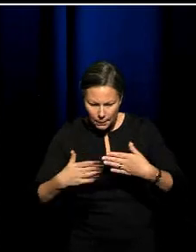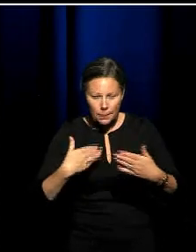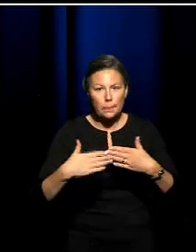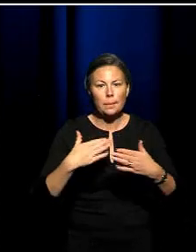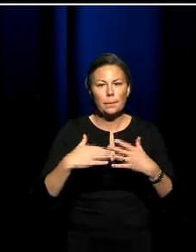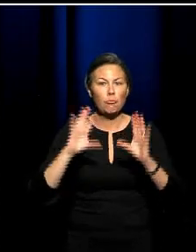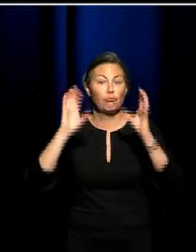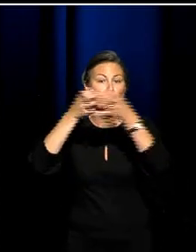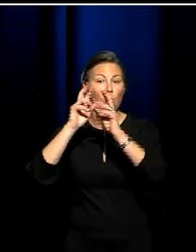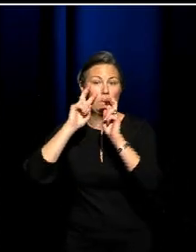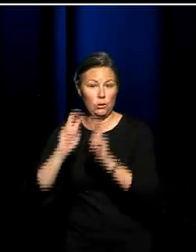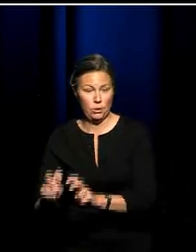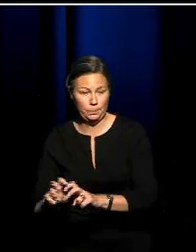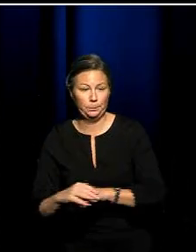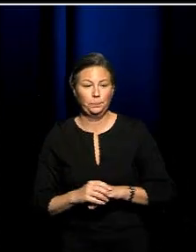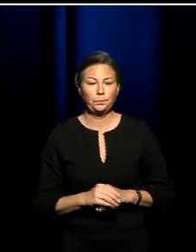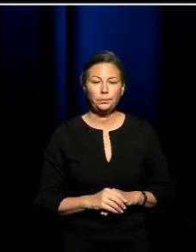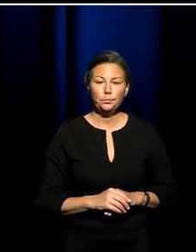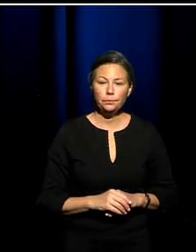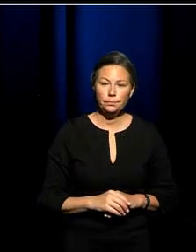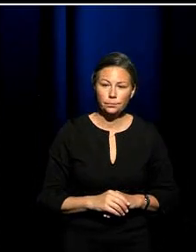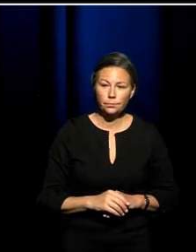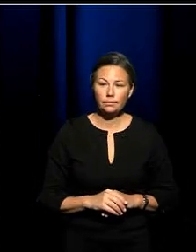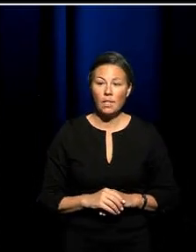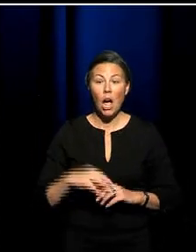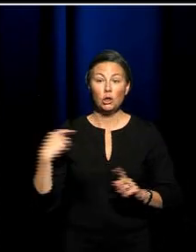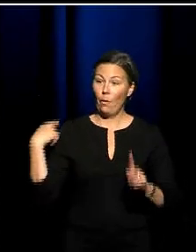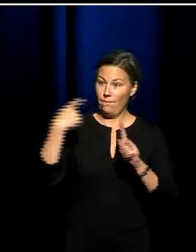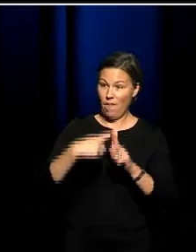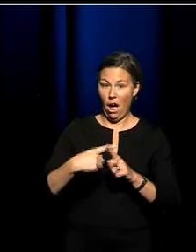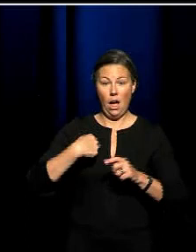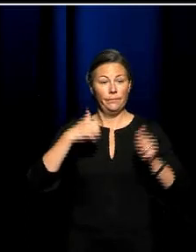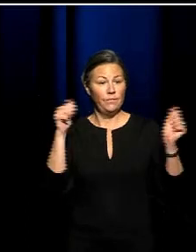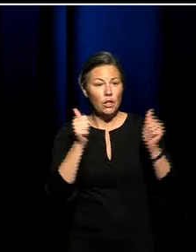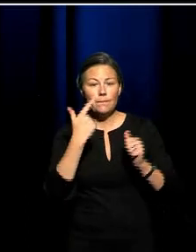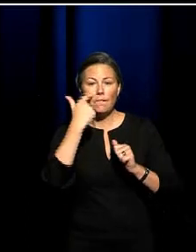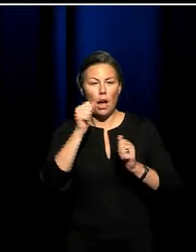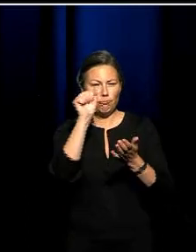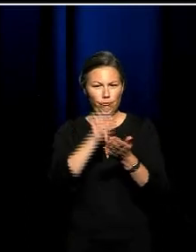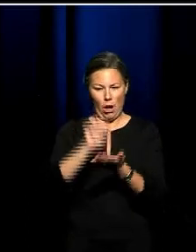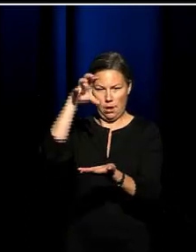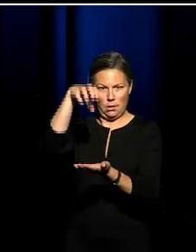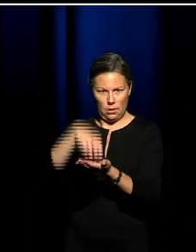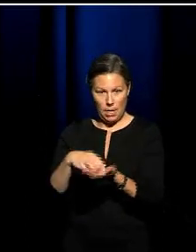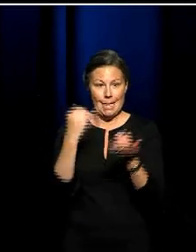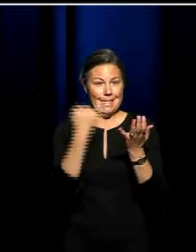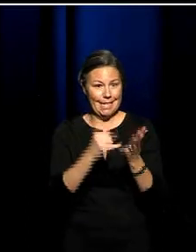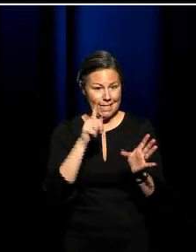behalf of the Royal Commission include the following - suitable premises have been obtained in Brisbane and Sydney. This process necessarily took some time